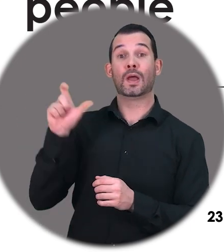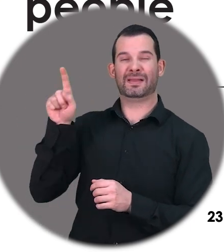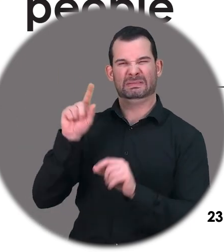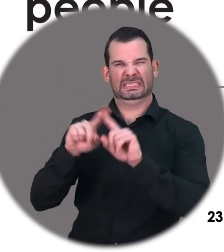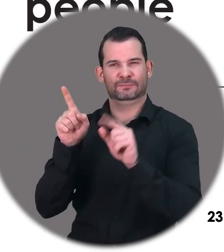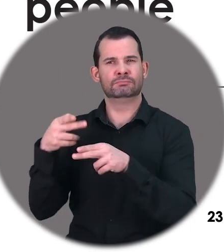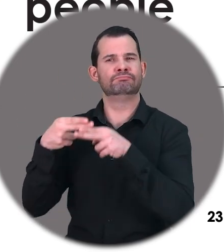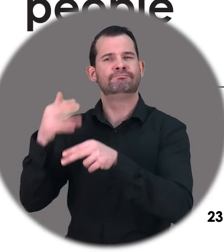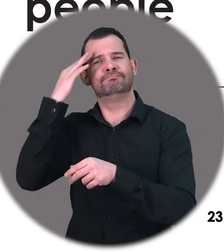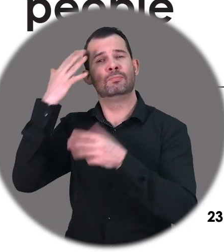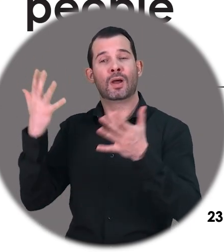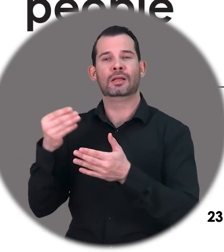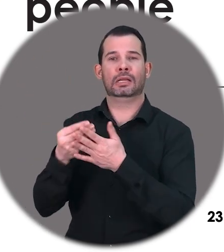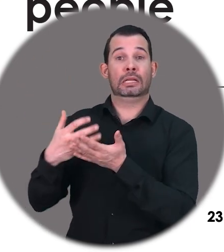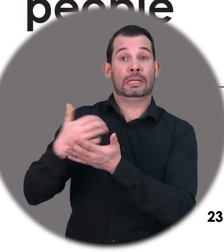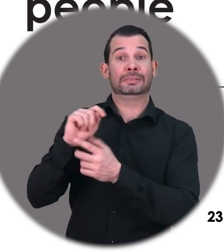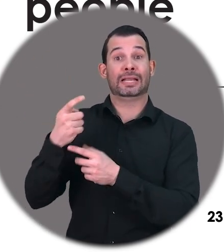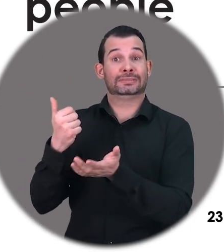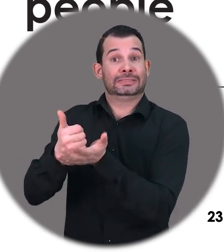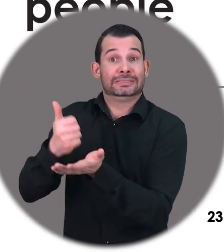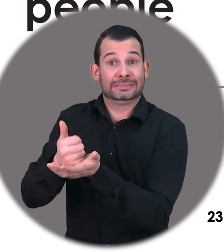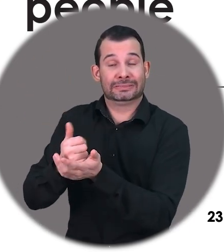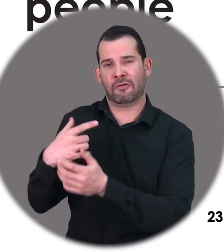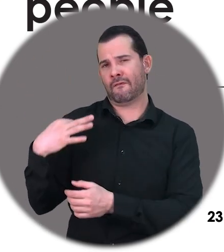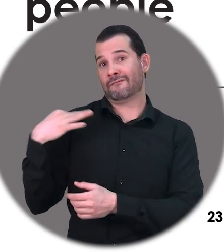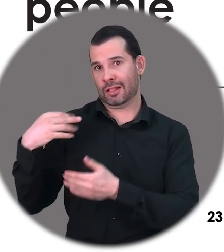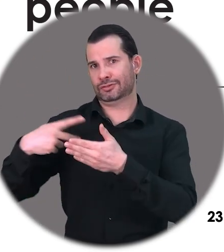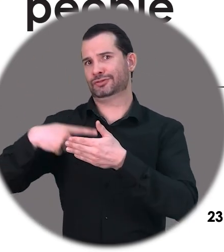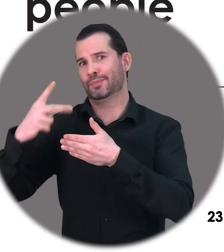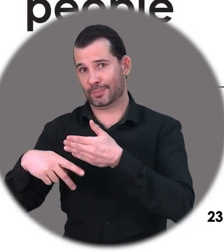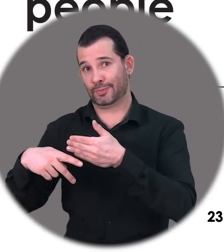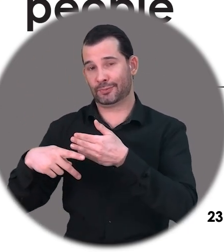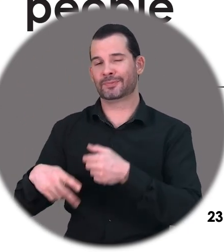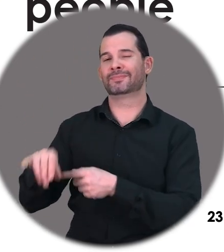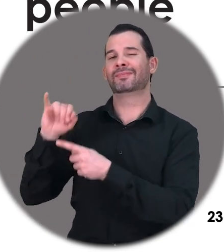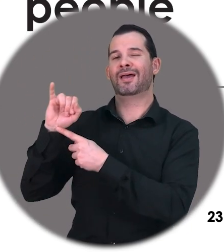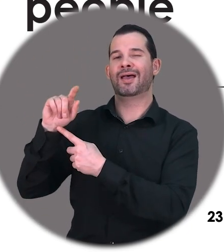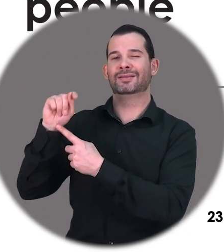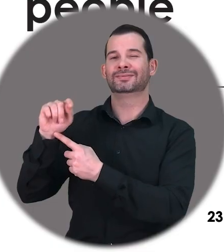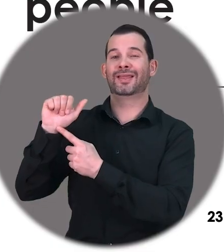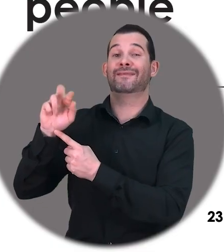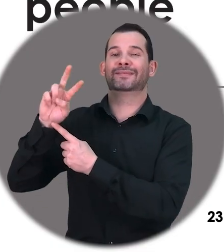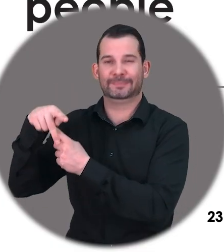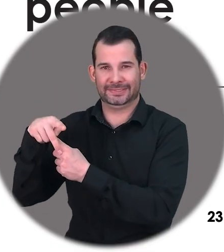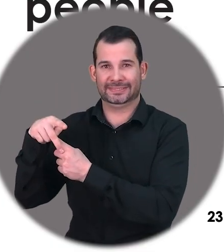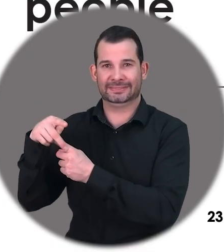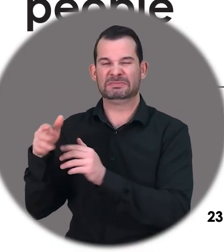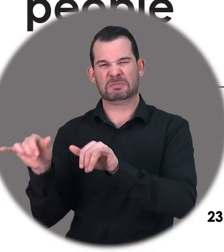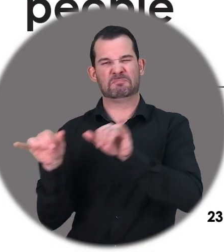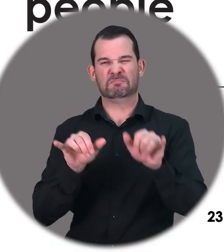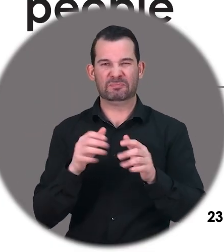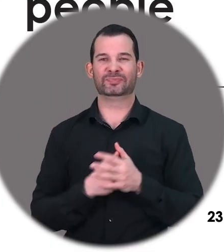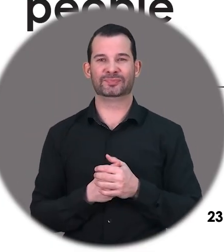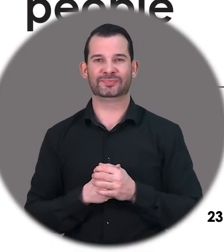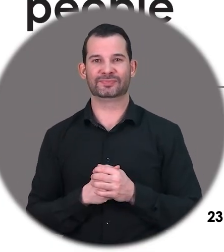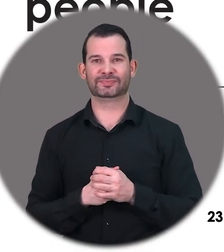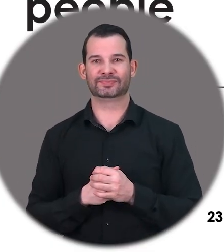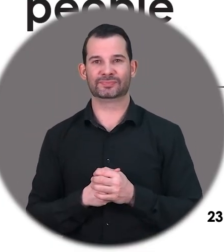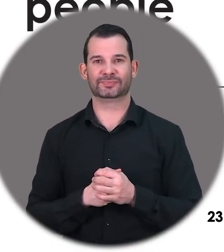In Quebec, it’s known as the Income Tax Assistance – Volunteer Program, or ITAVP.